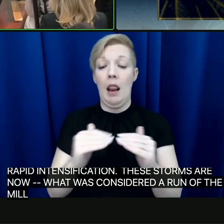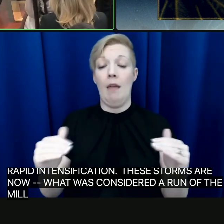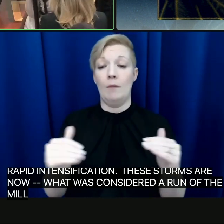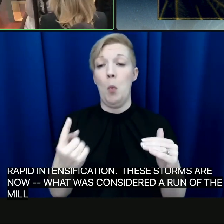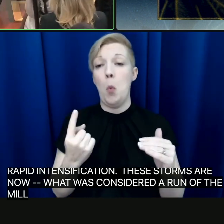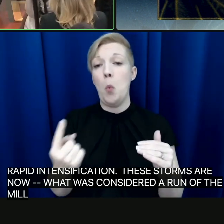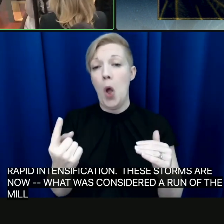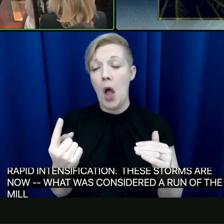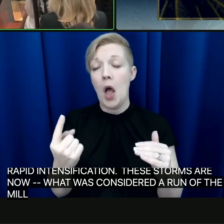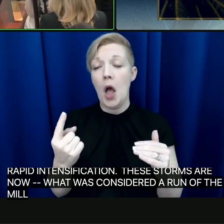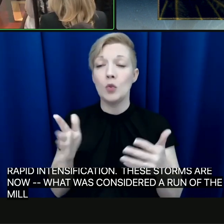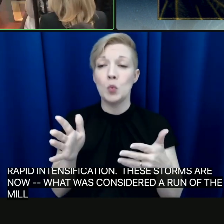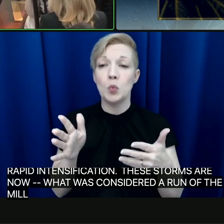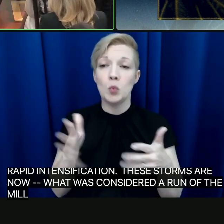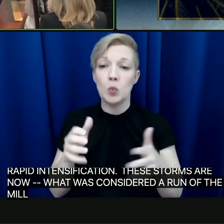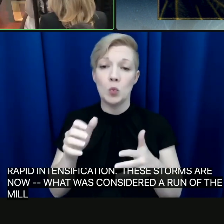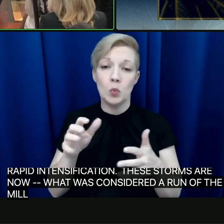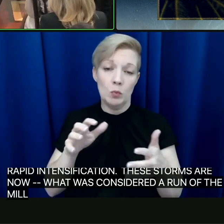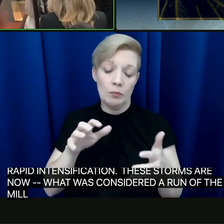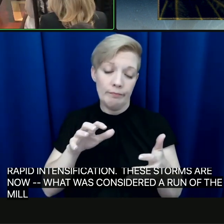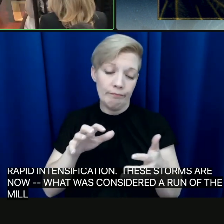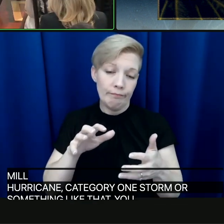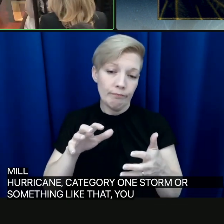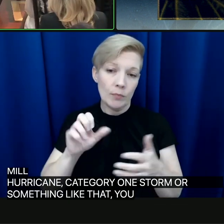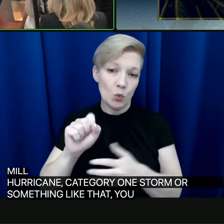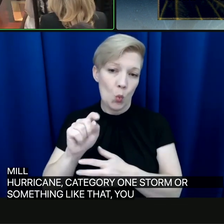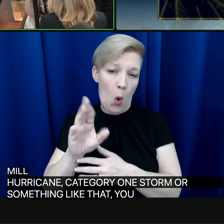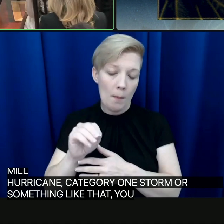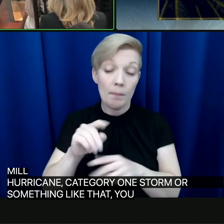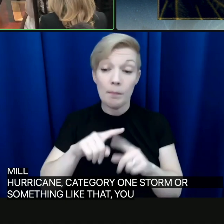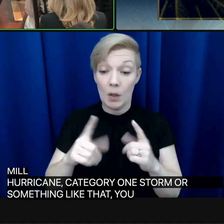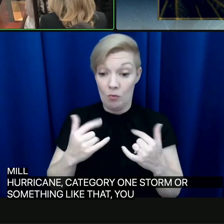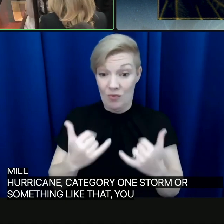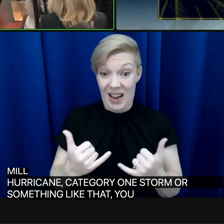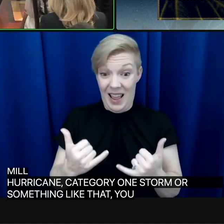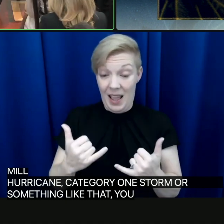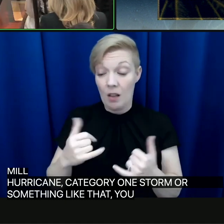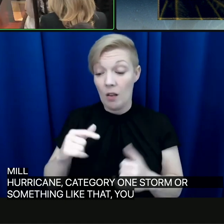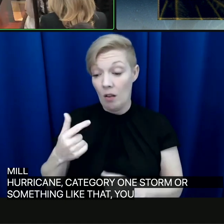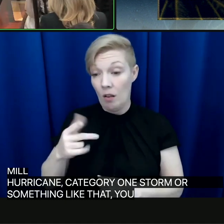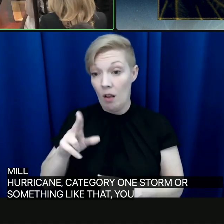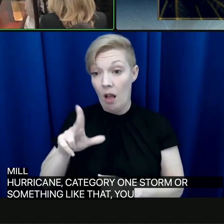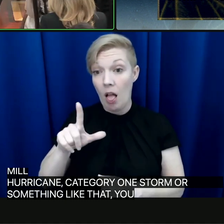You know, these warmer waters, ocean waters, for example, the Gulf right now where Ian is churning